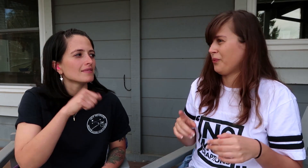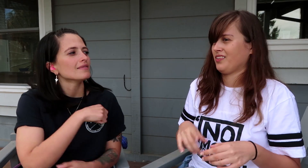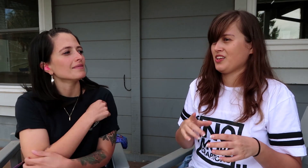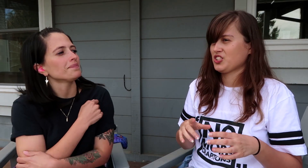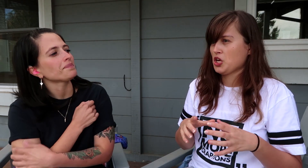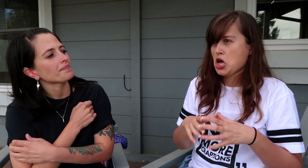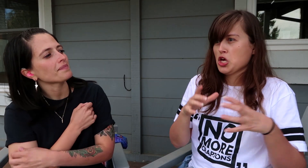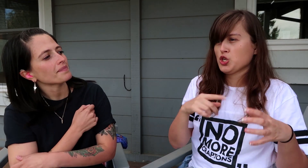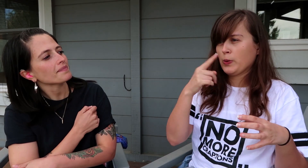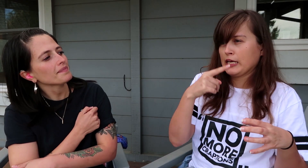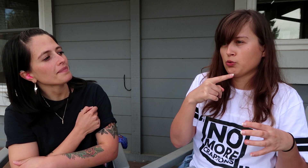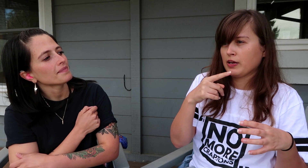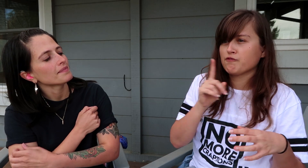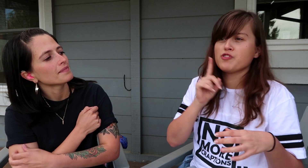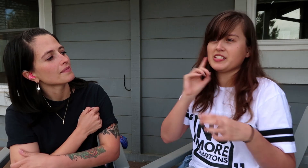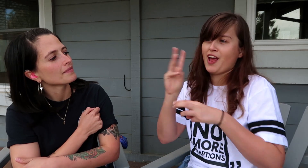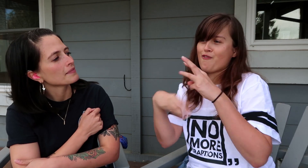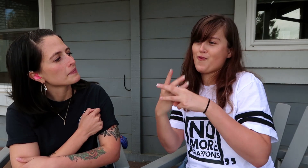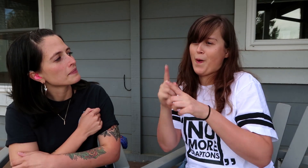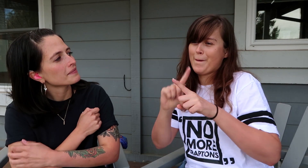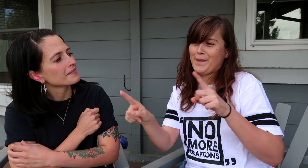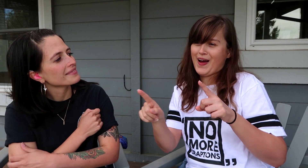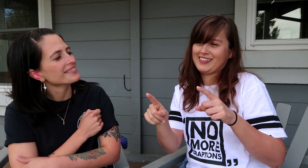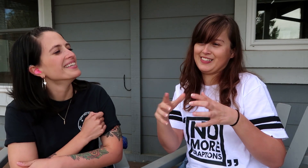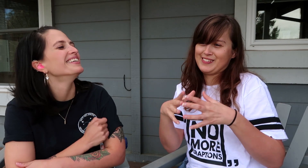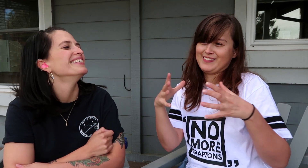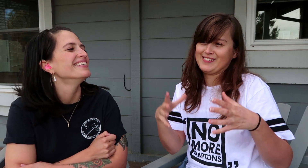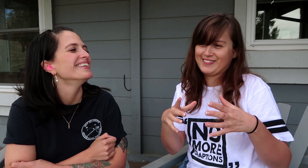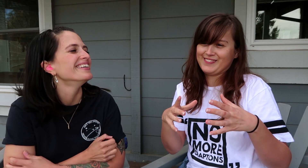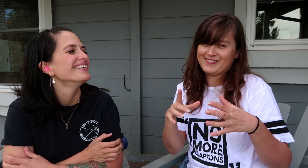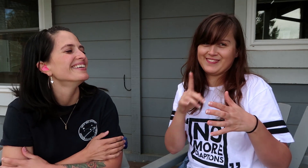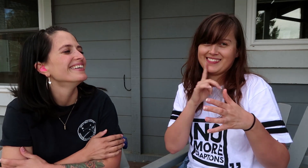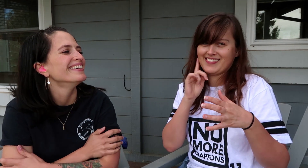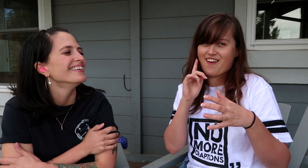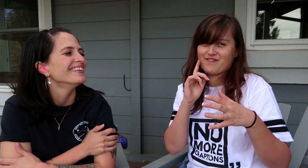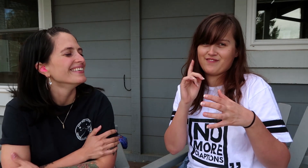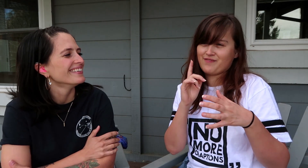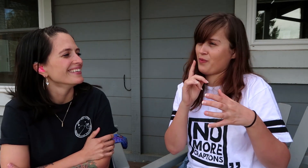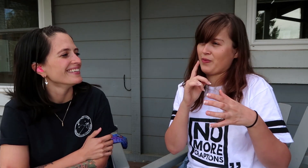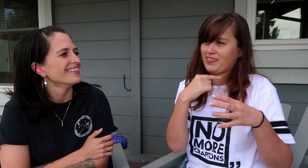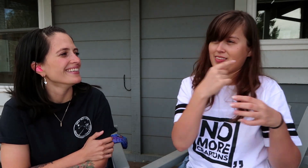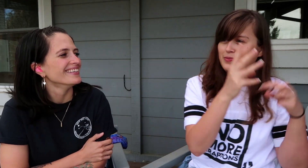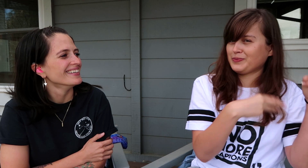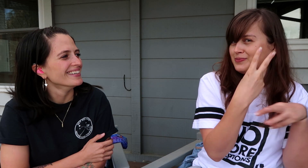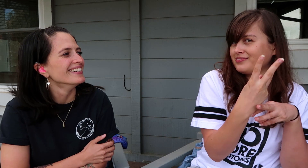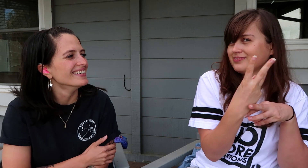I didn't just want to be, "Too hearing for the Deaf world... but, too Deaf for the hearing world."